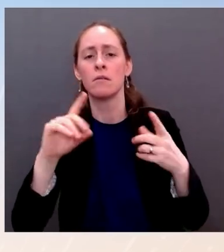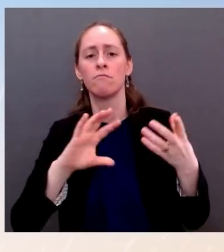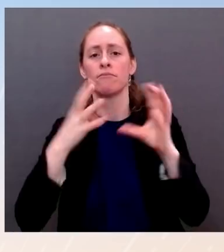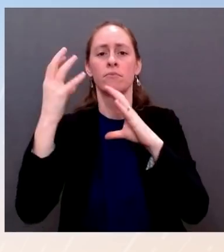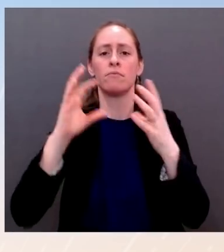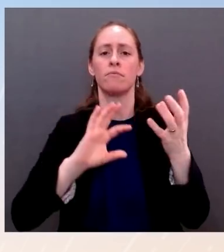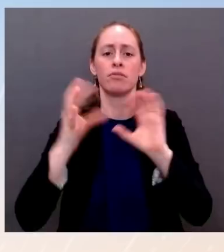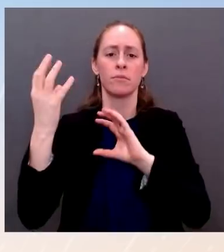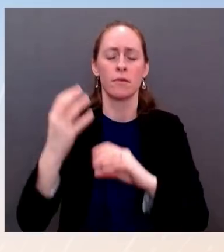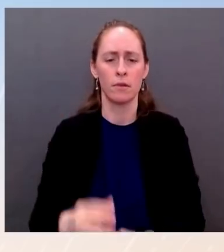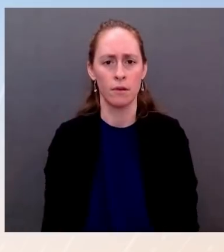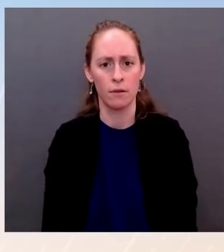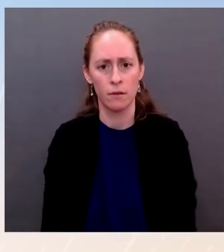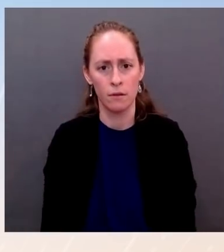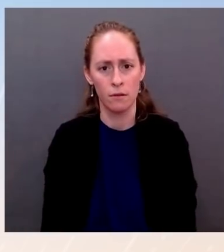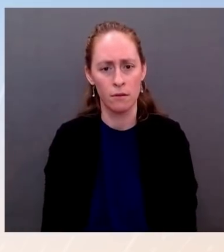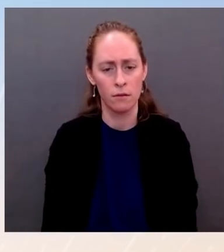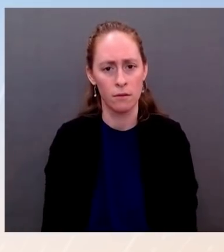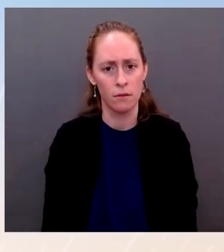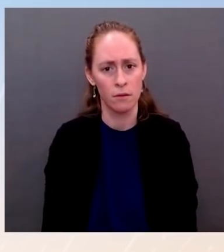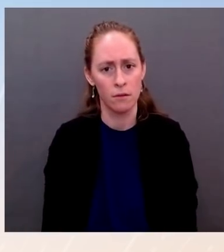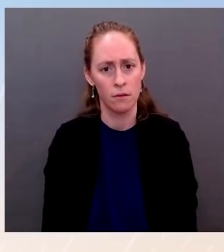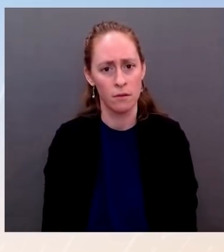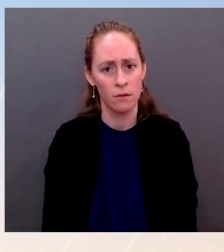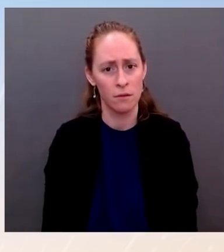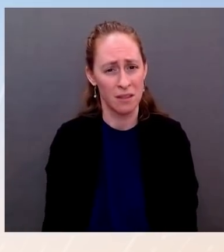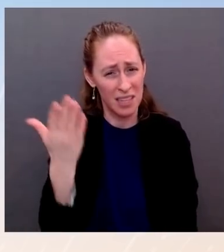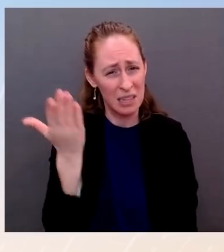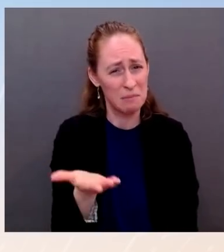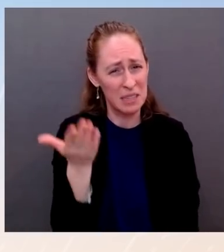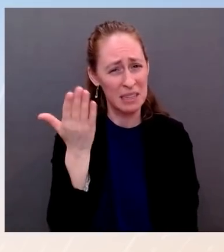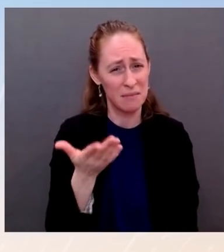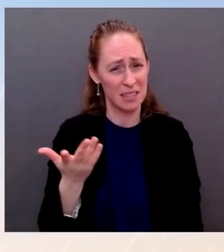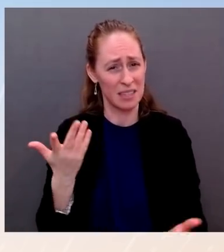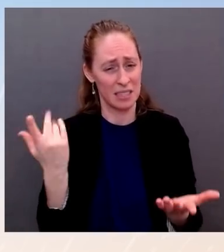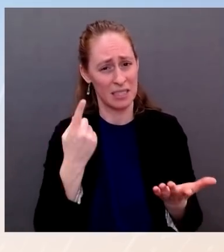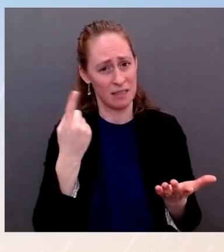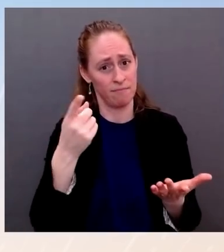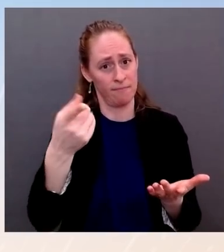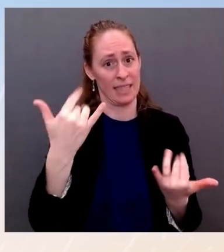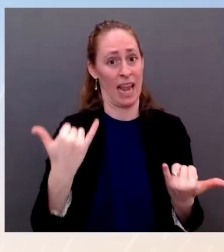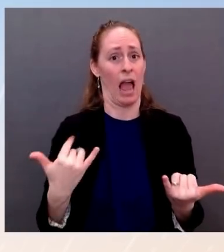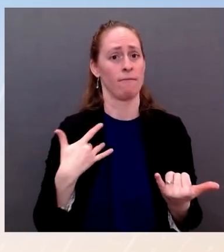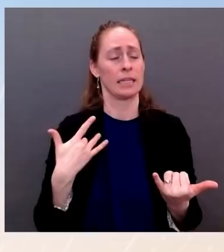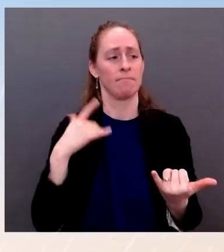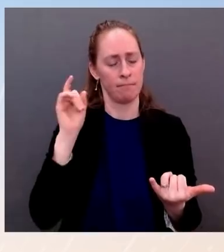Mr. Sullivan: Well, let me just start with a fundamental distinction between the situation in Iraq and the situation today.